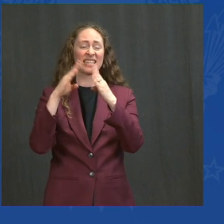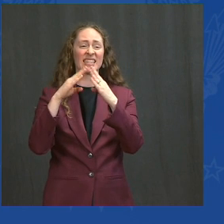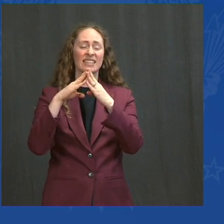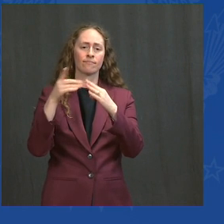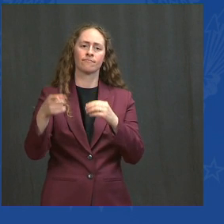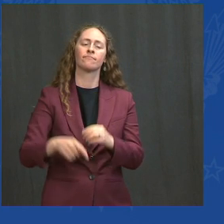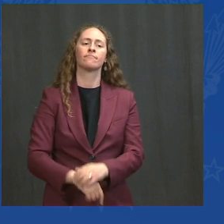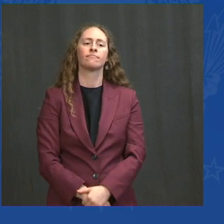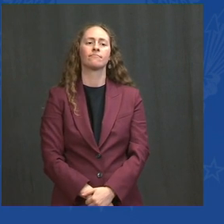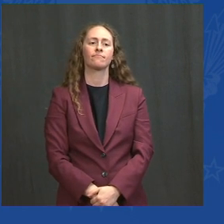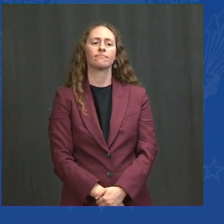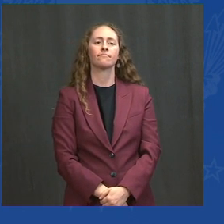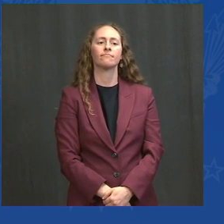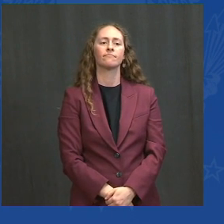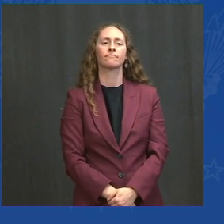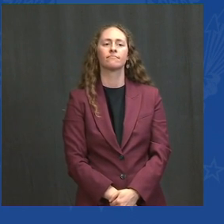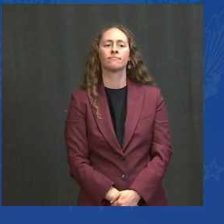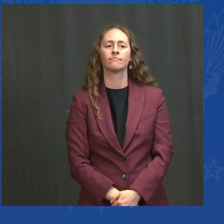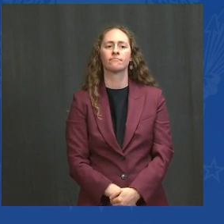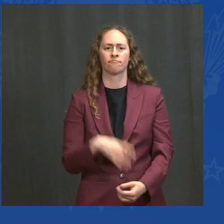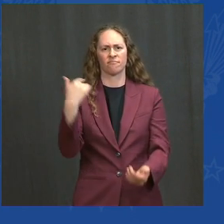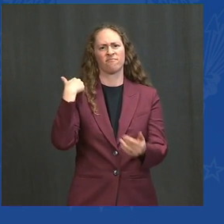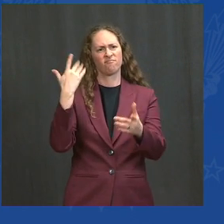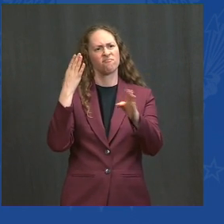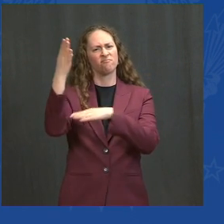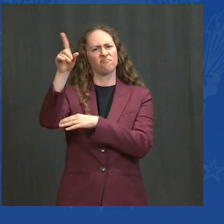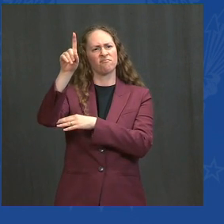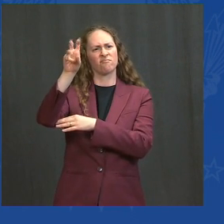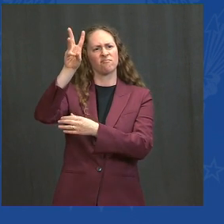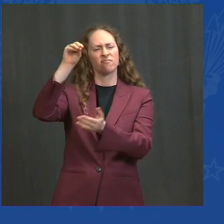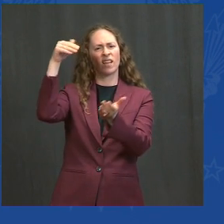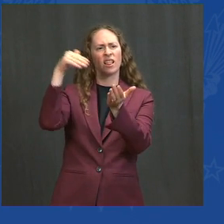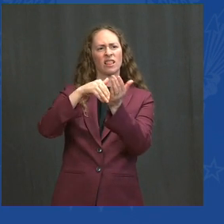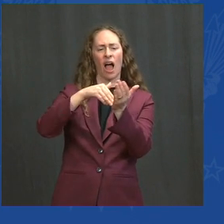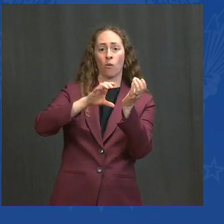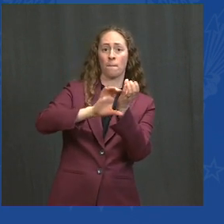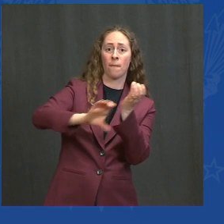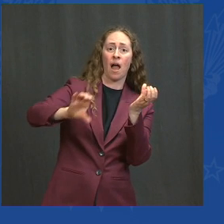More than 70,000 of them, nearly half, have lead service lines.